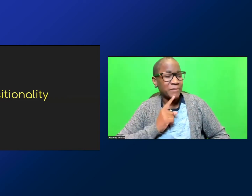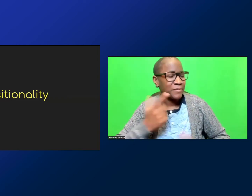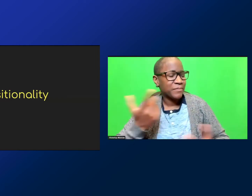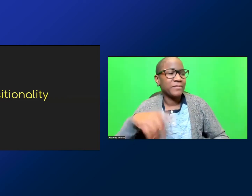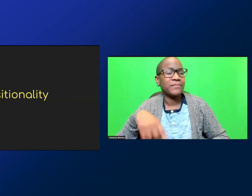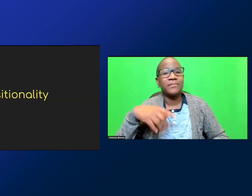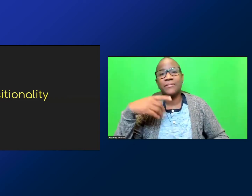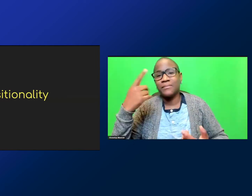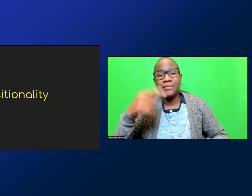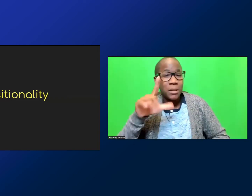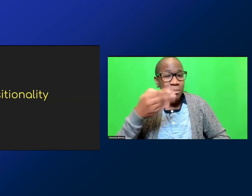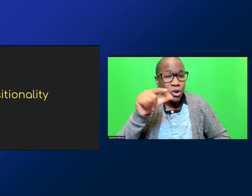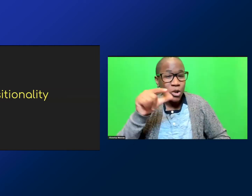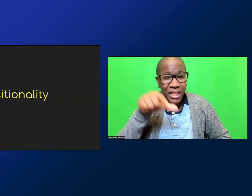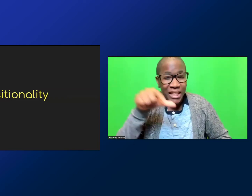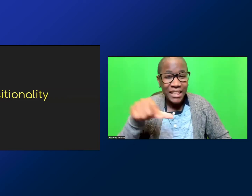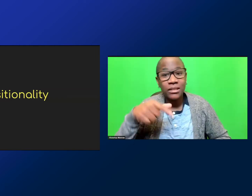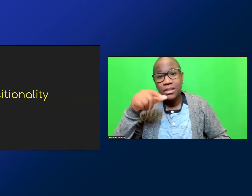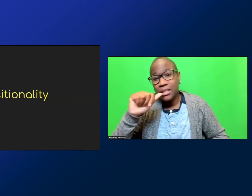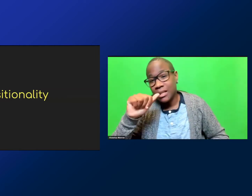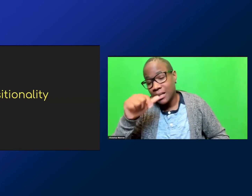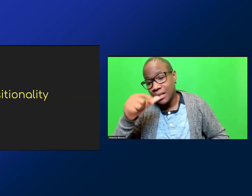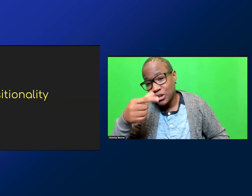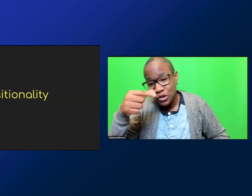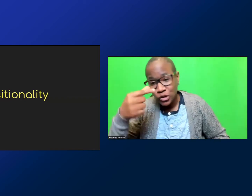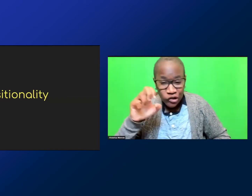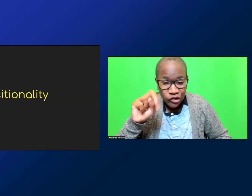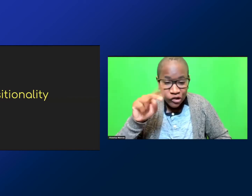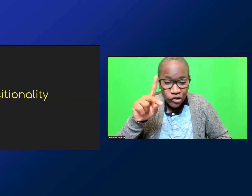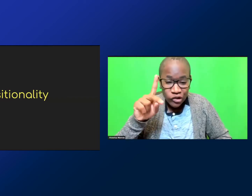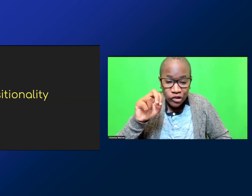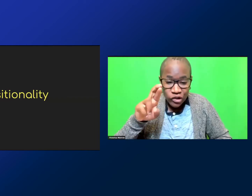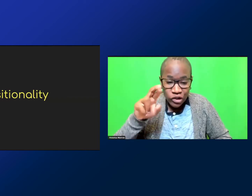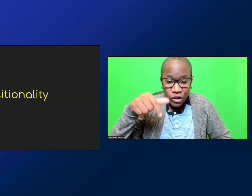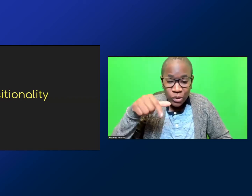take myself for instance i am a black deaf person who is a part of the lgbtq community